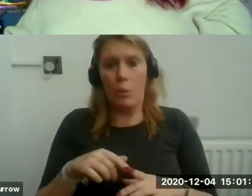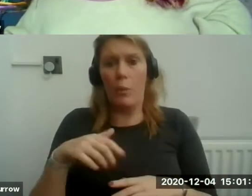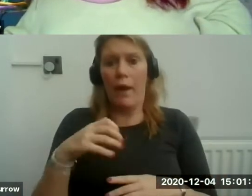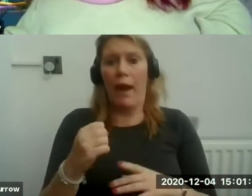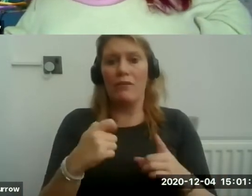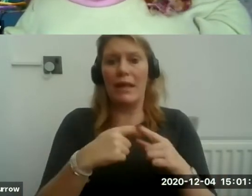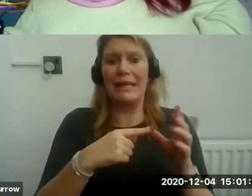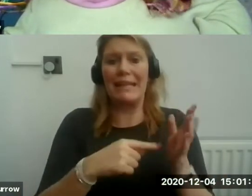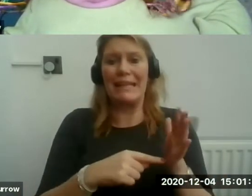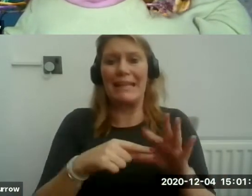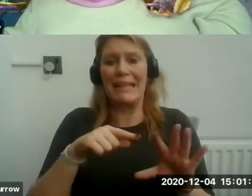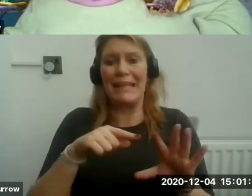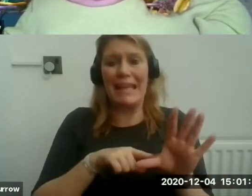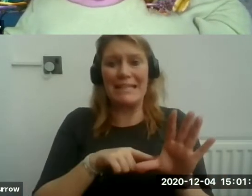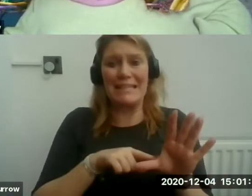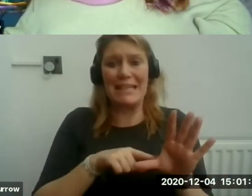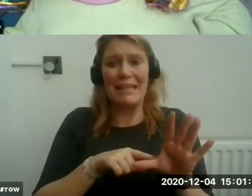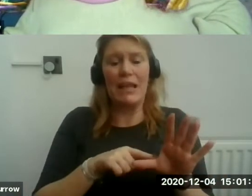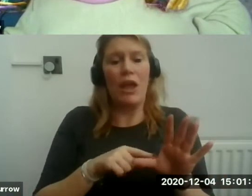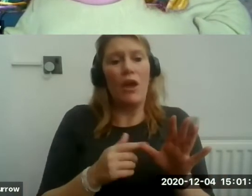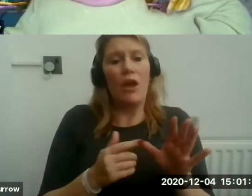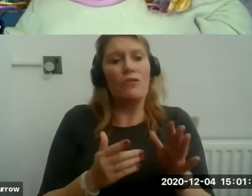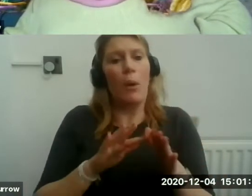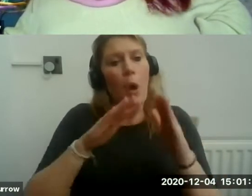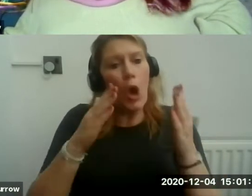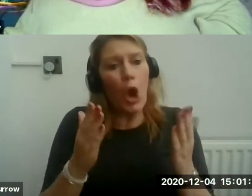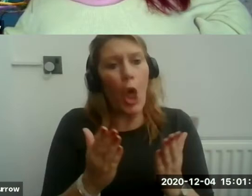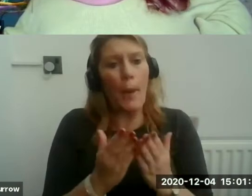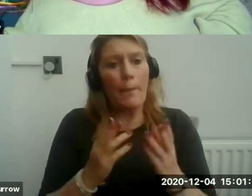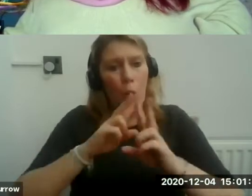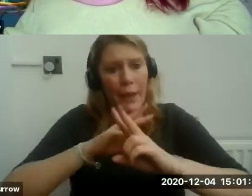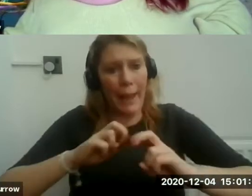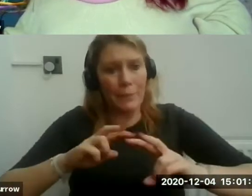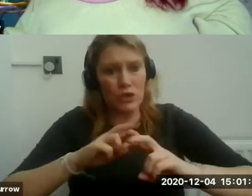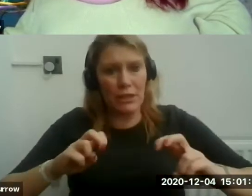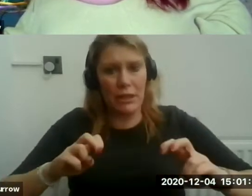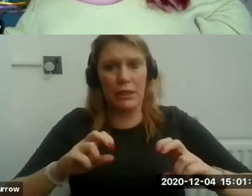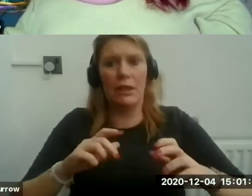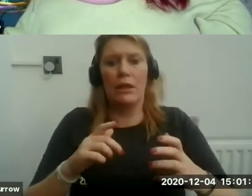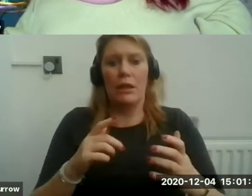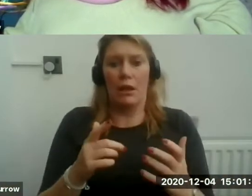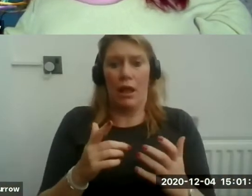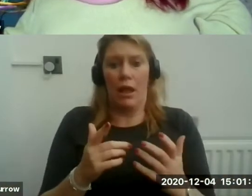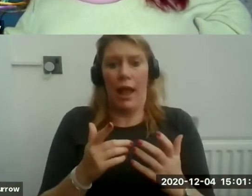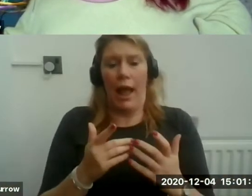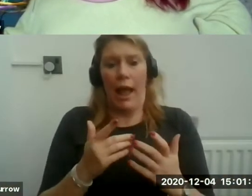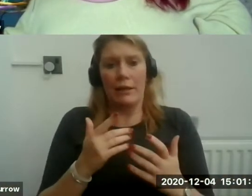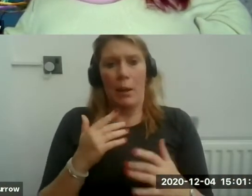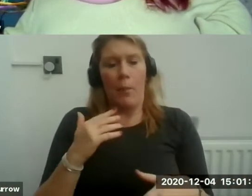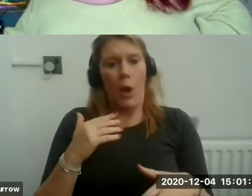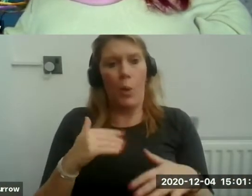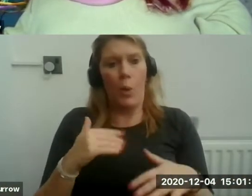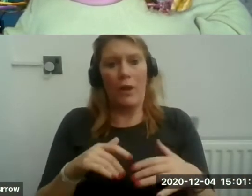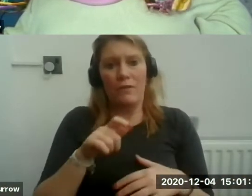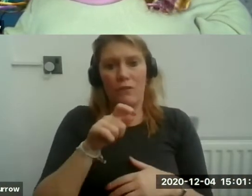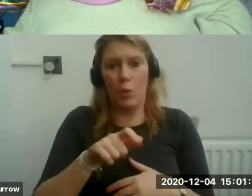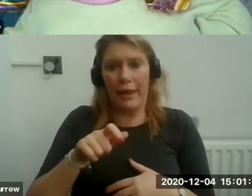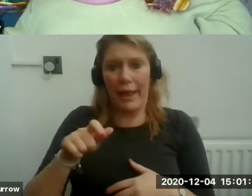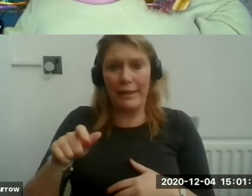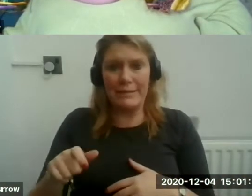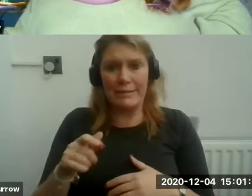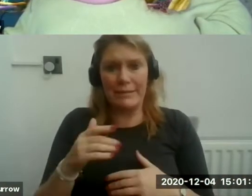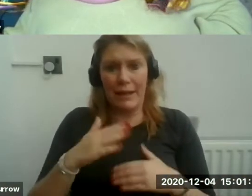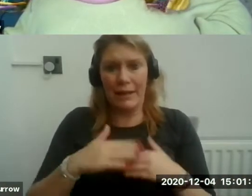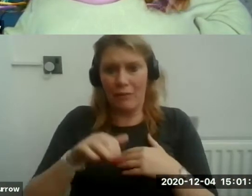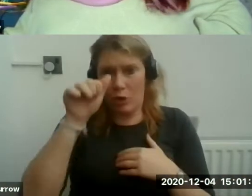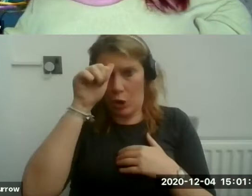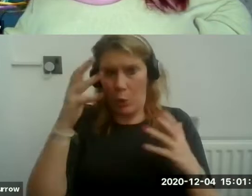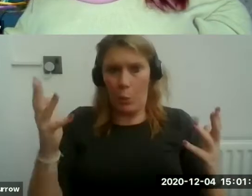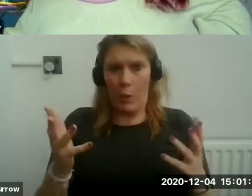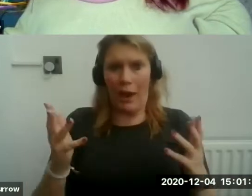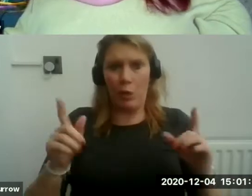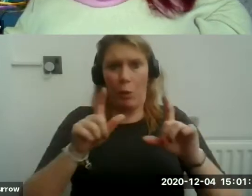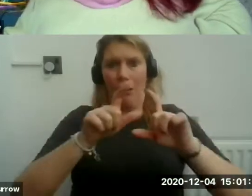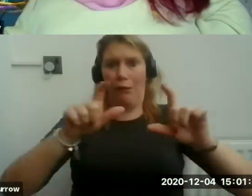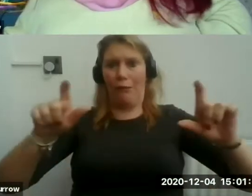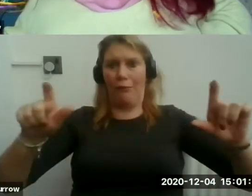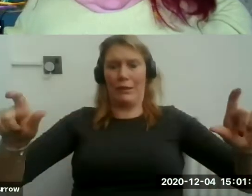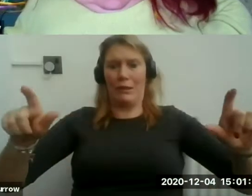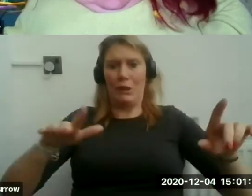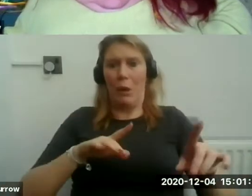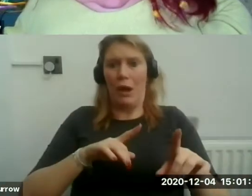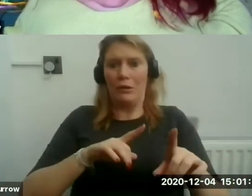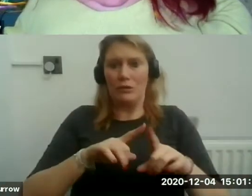Global Realtime Captioning and I have